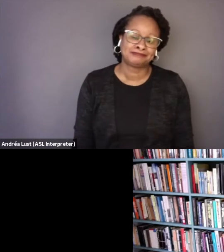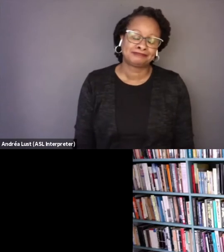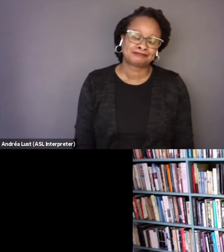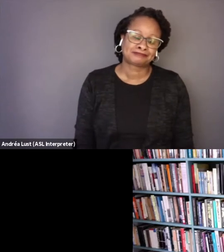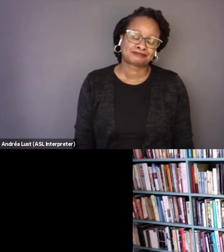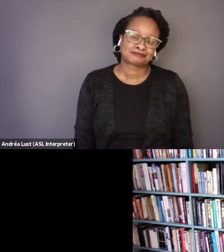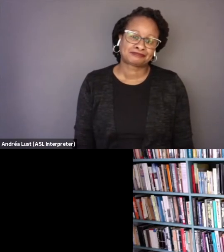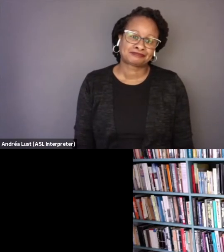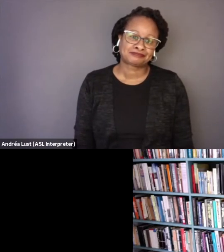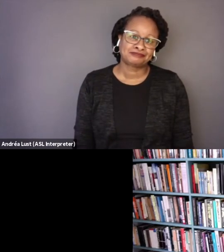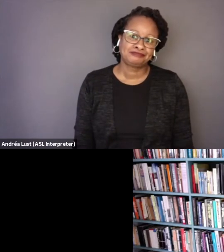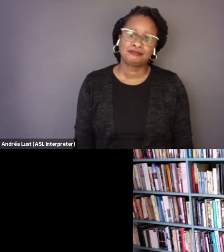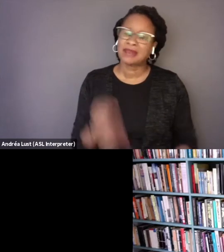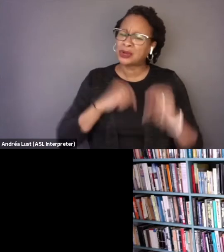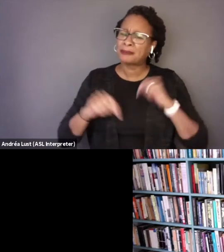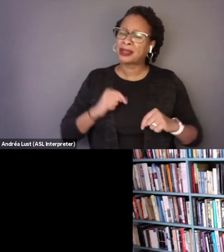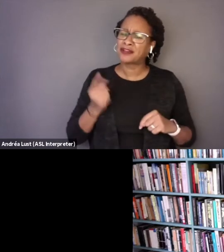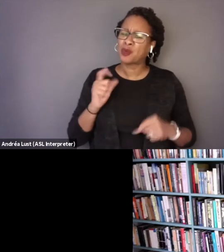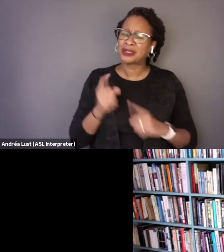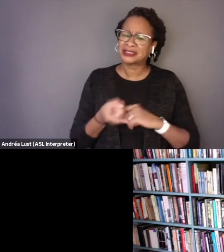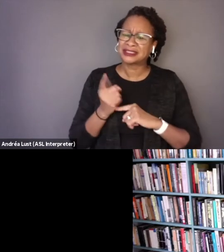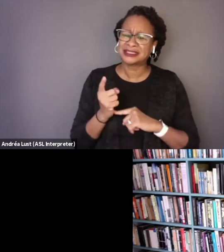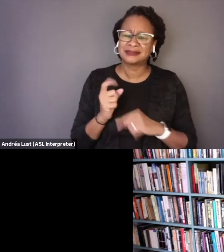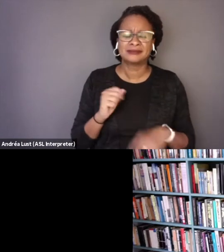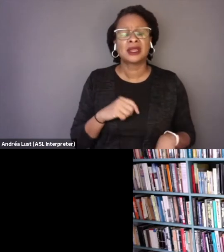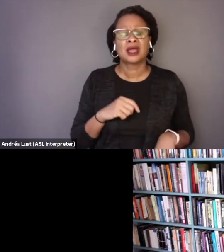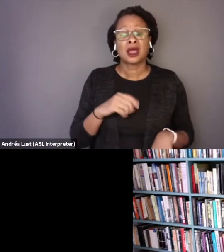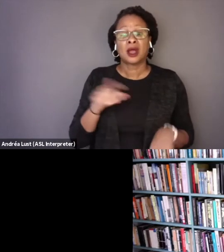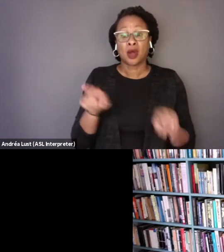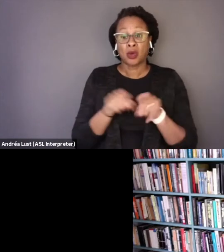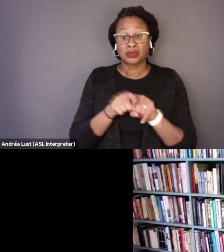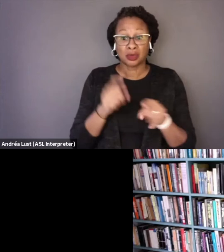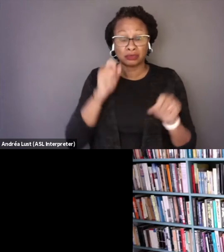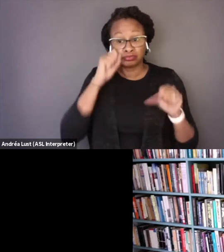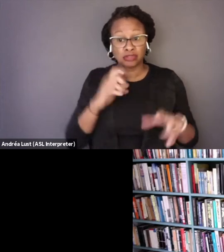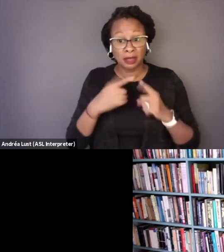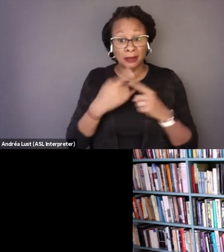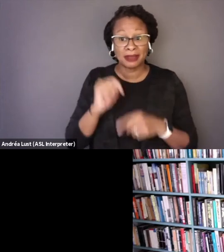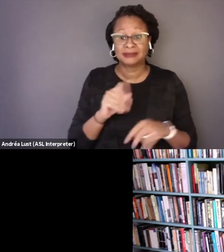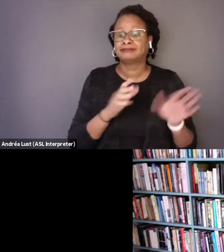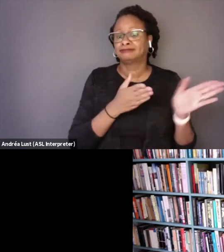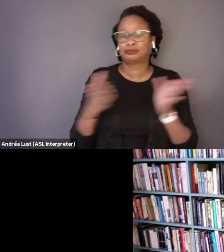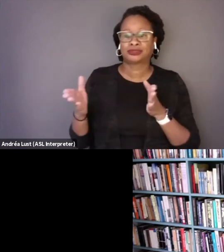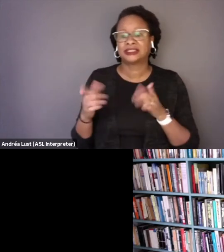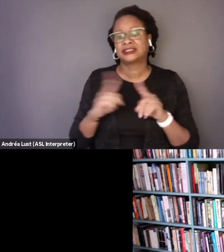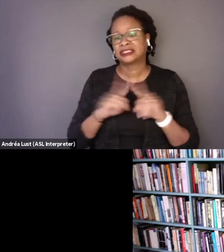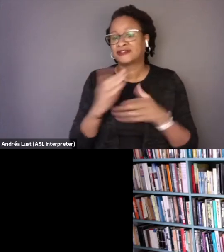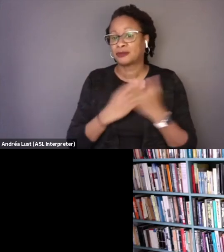Well, and let's back up for a second. What's also striking about it is that even though you're taking us to a different part of the story than we've really seen before,